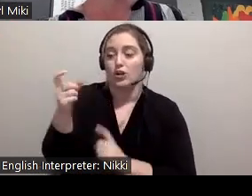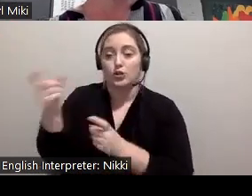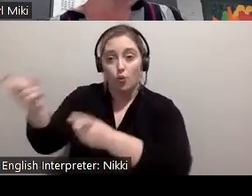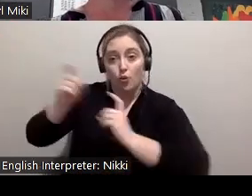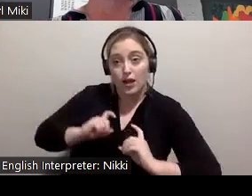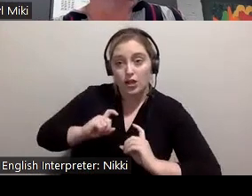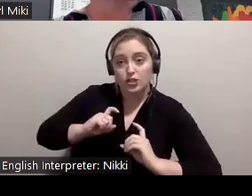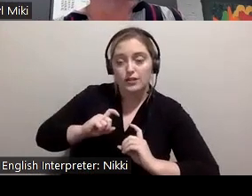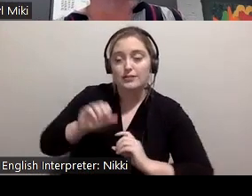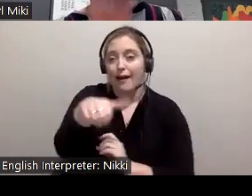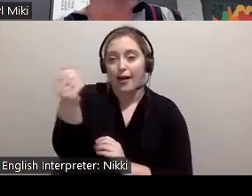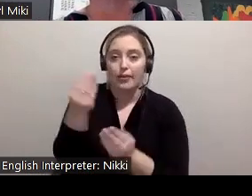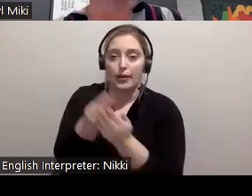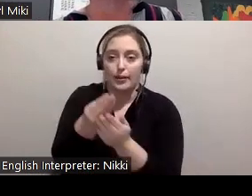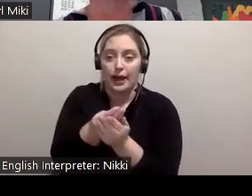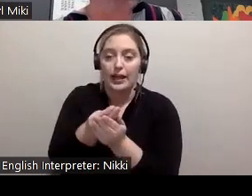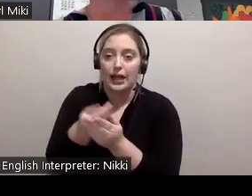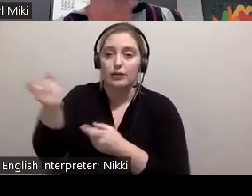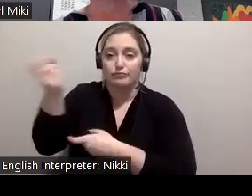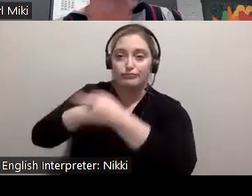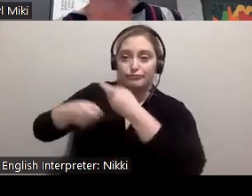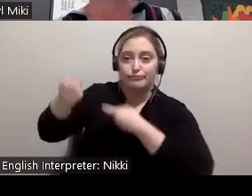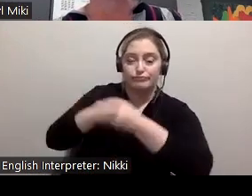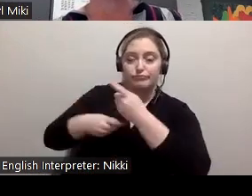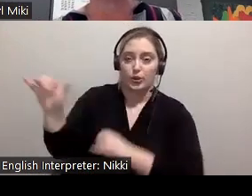that. And we're also looking for organizations that pay